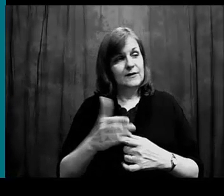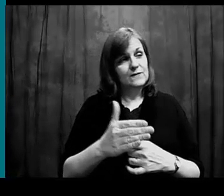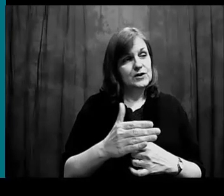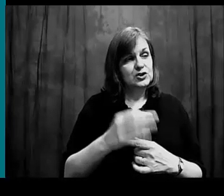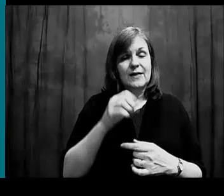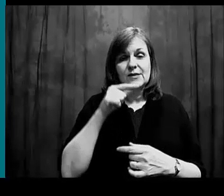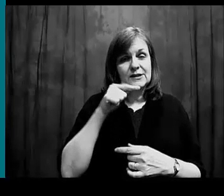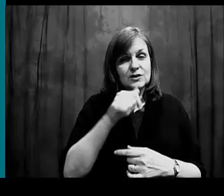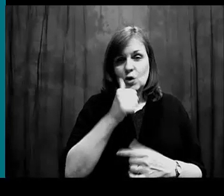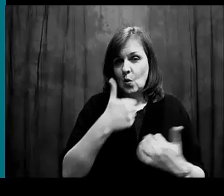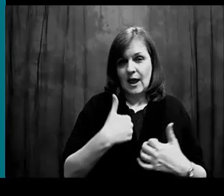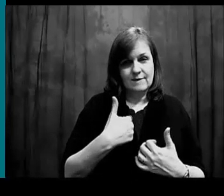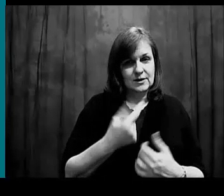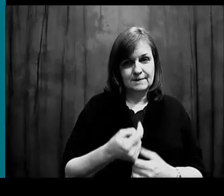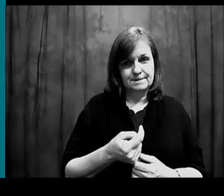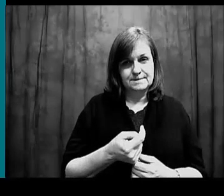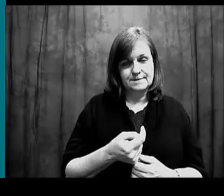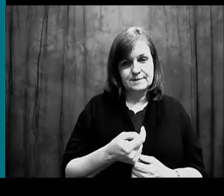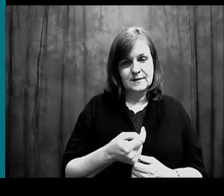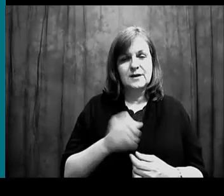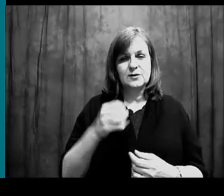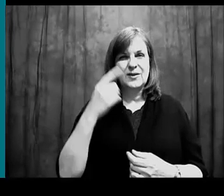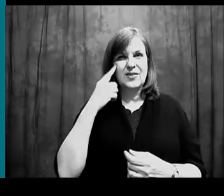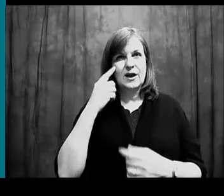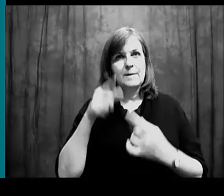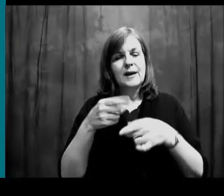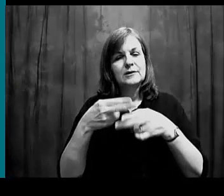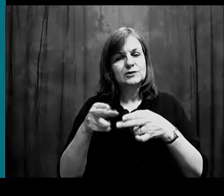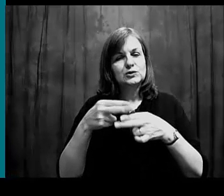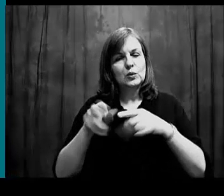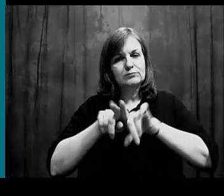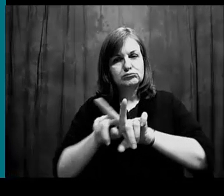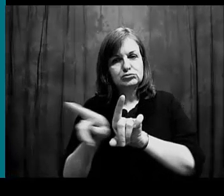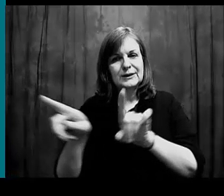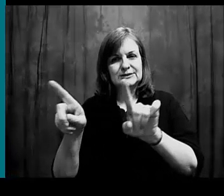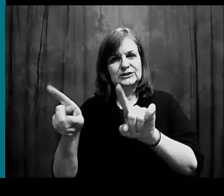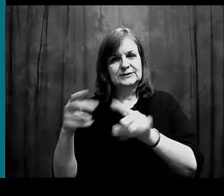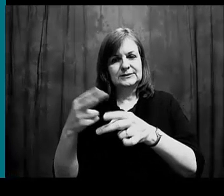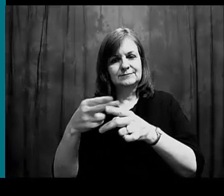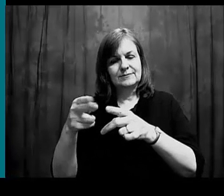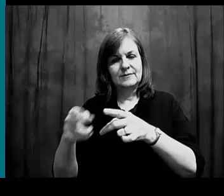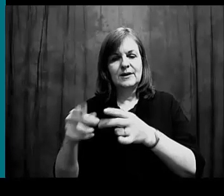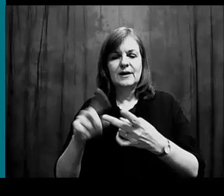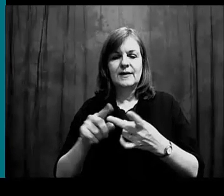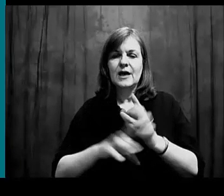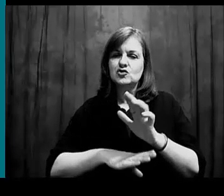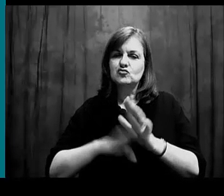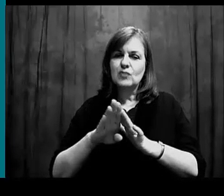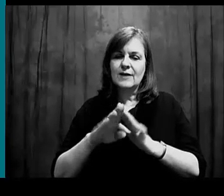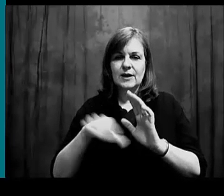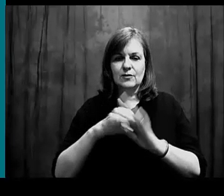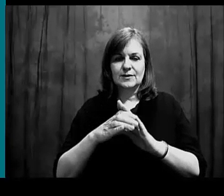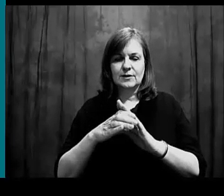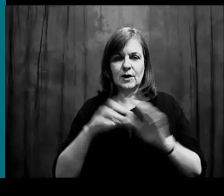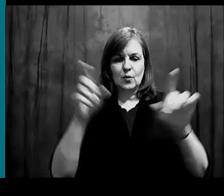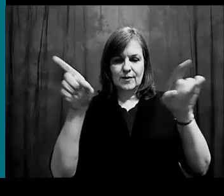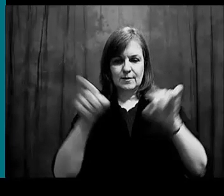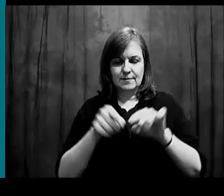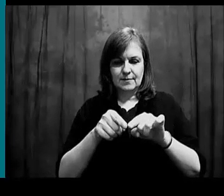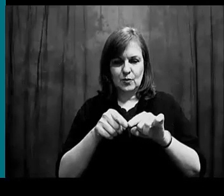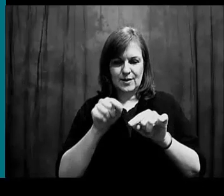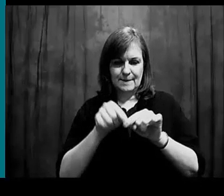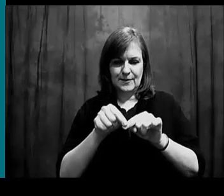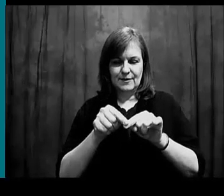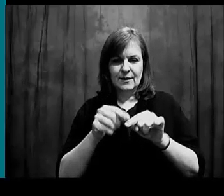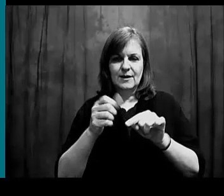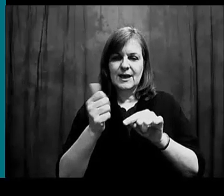the closely relatedness comes from this idea of short branch lengths - the derived characters - keep in mind everything after